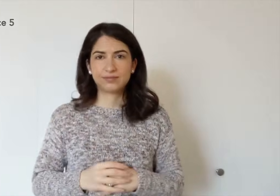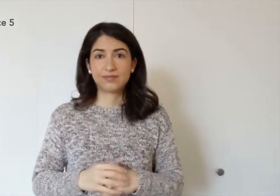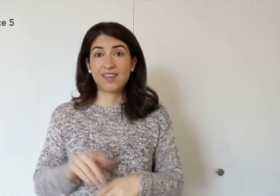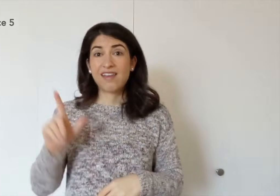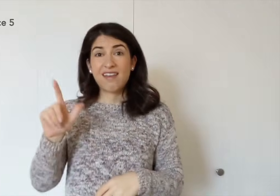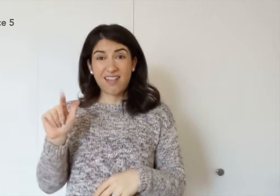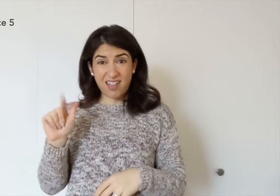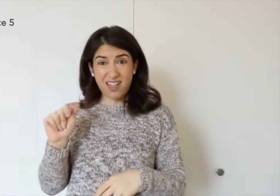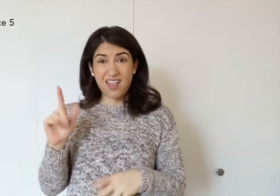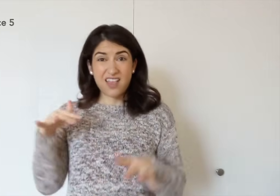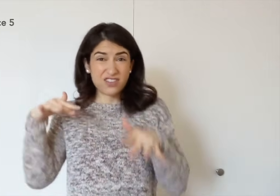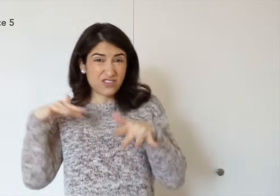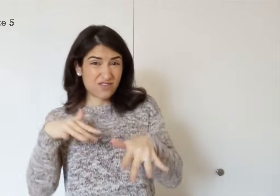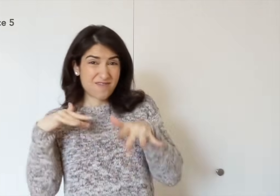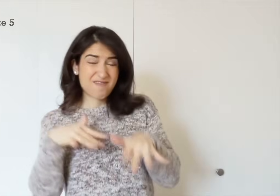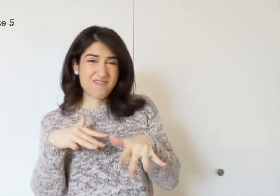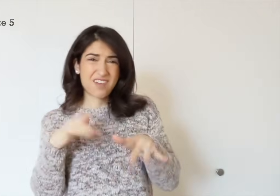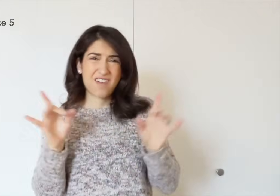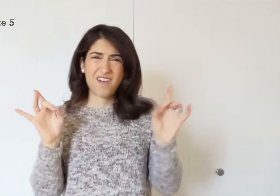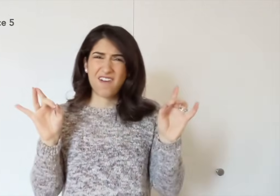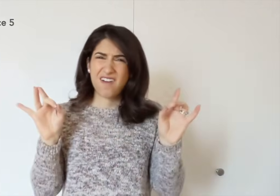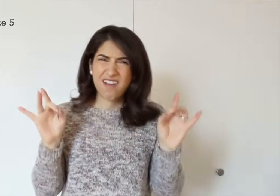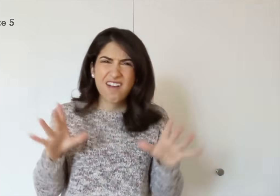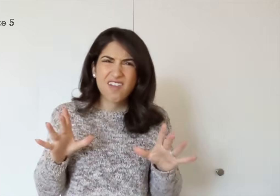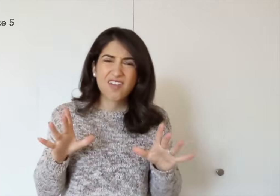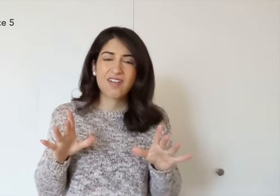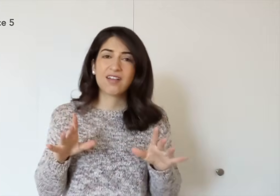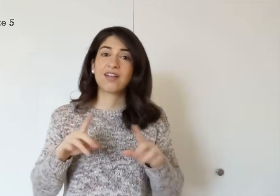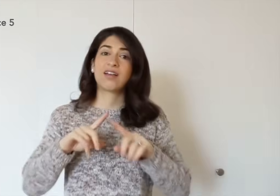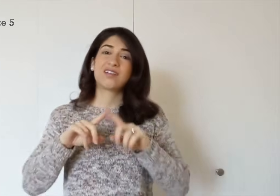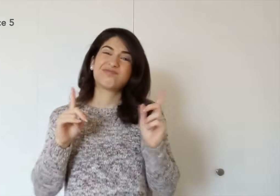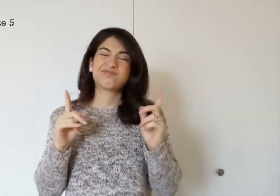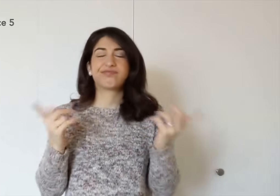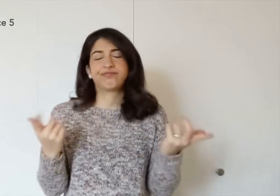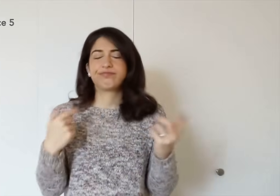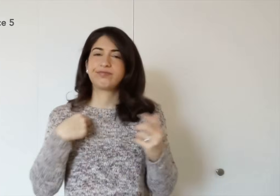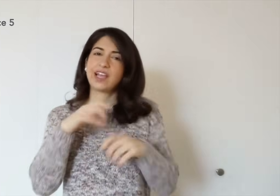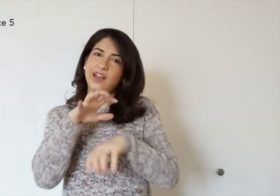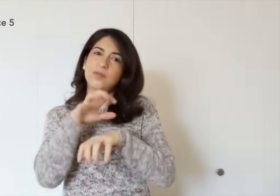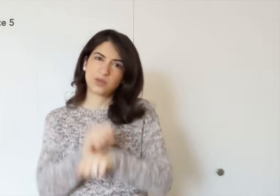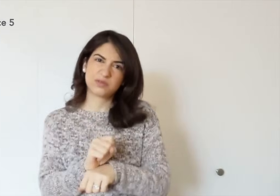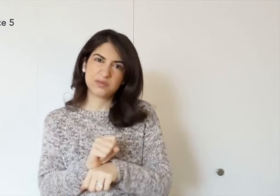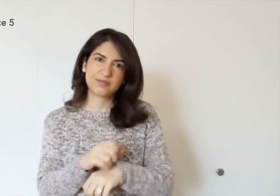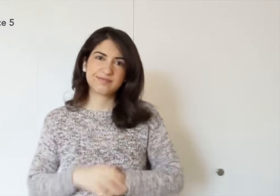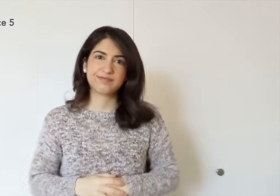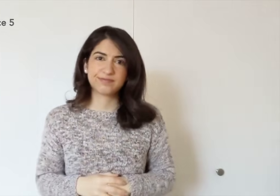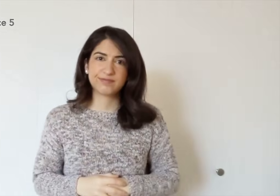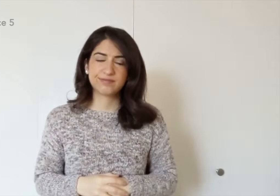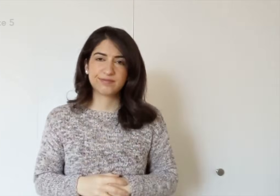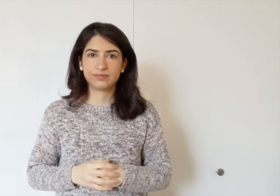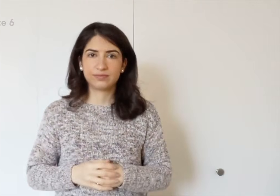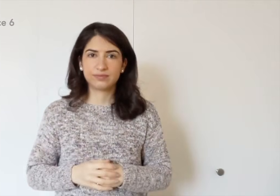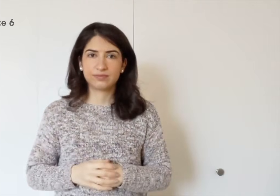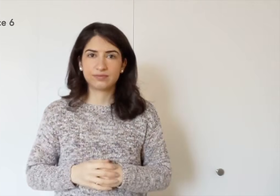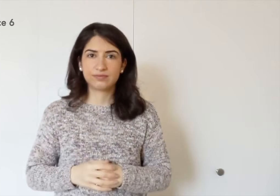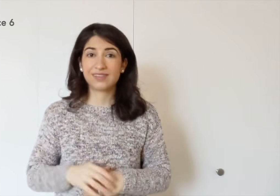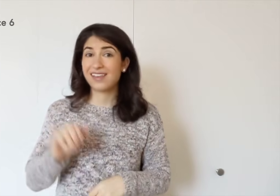LA traffic is awful, but I'm used to it.